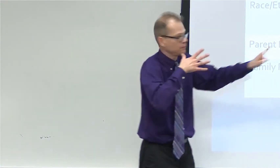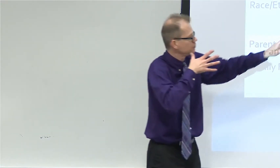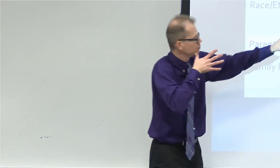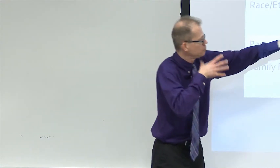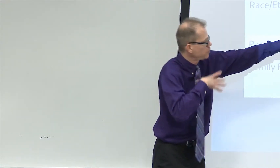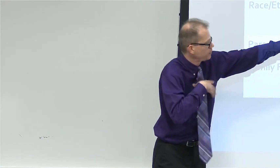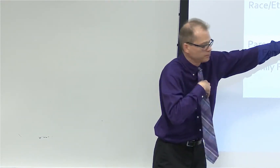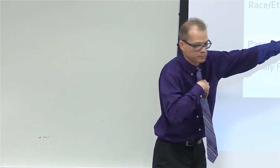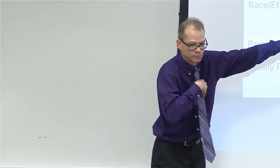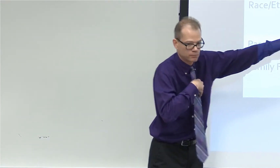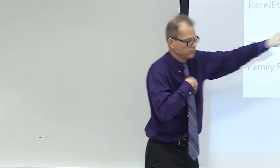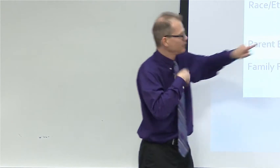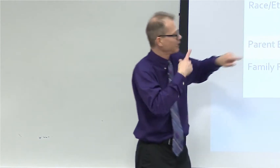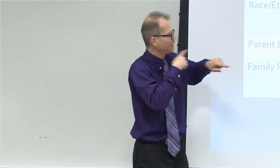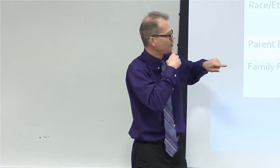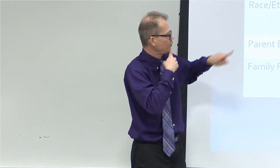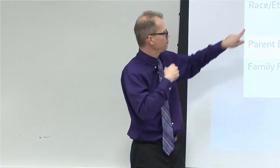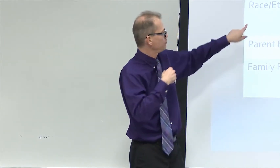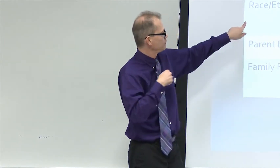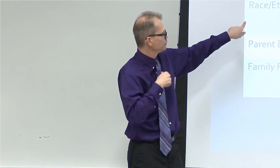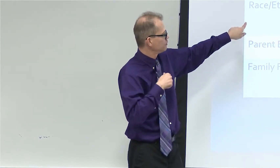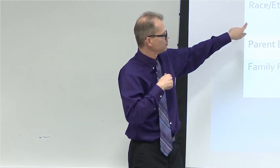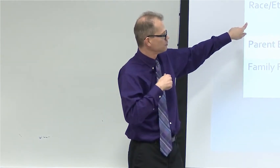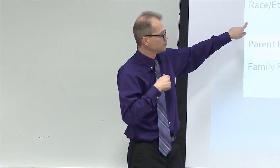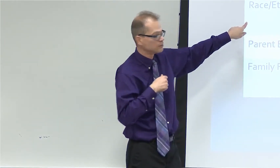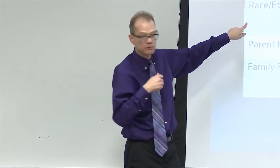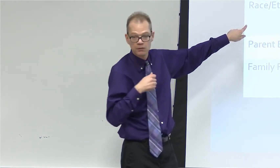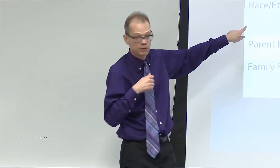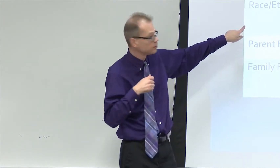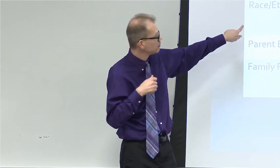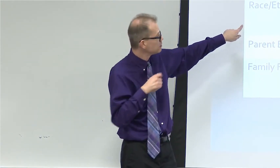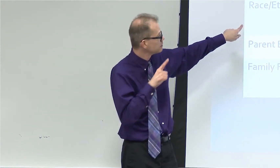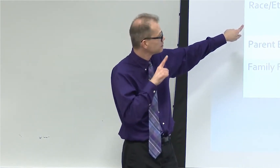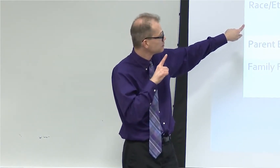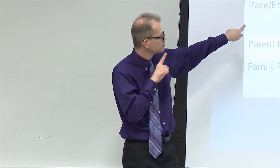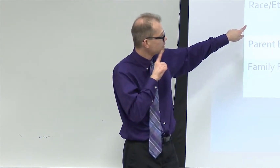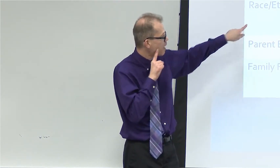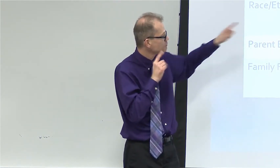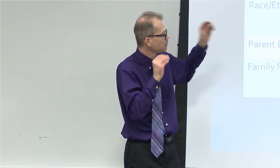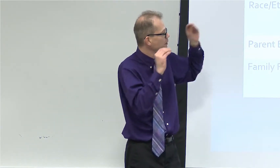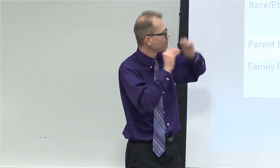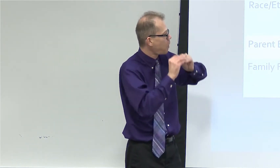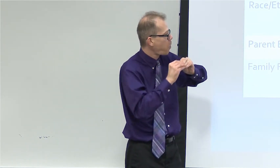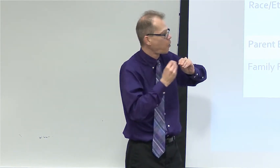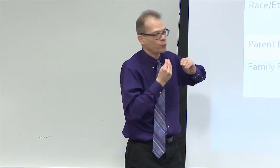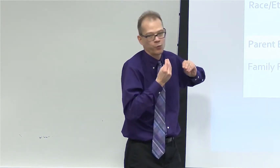Notice the gender differences.